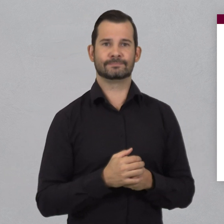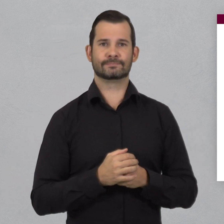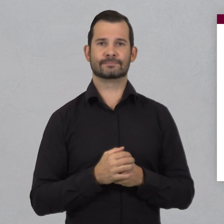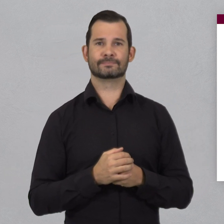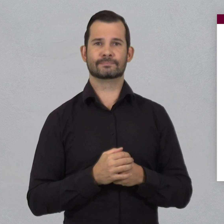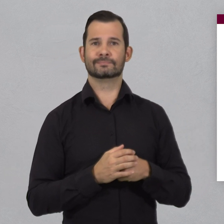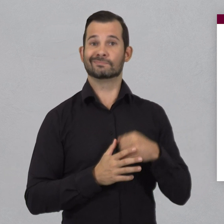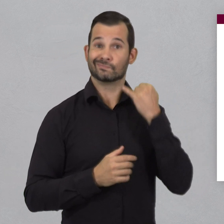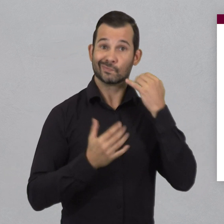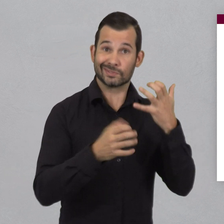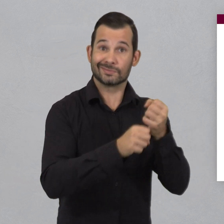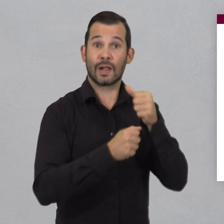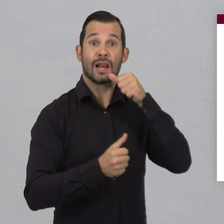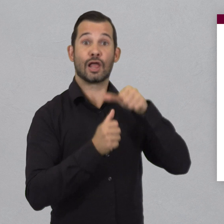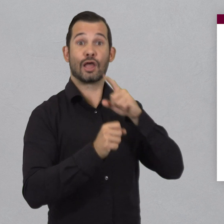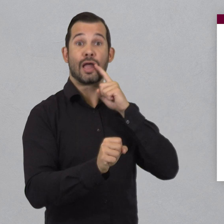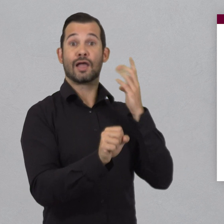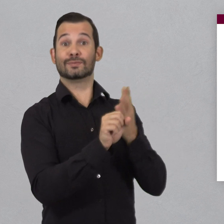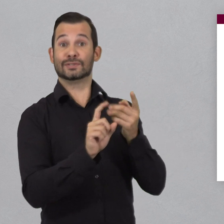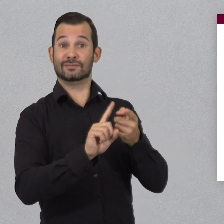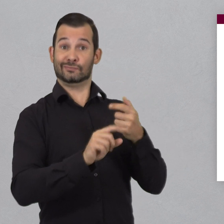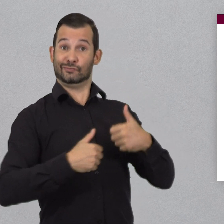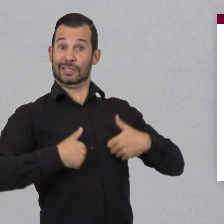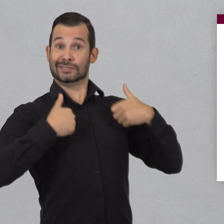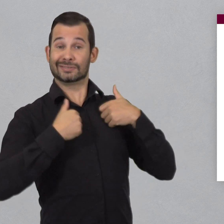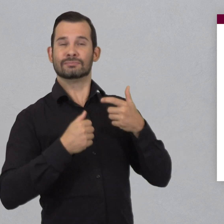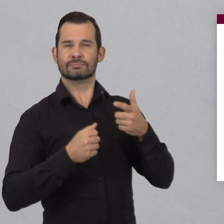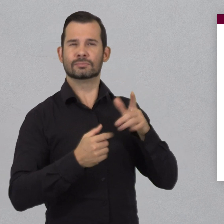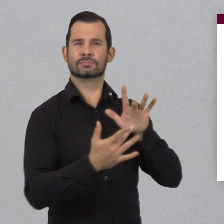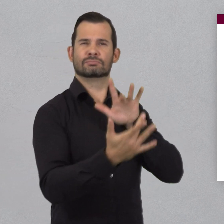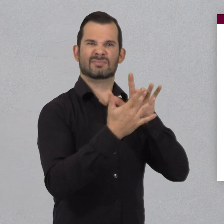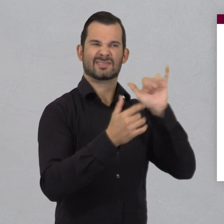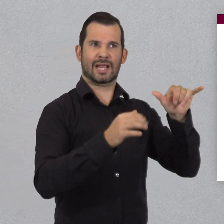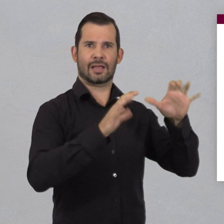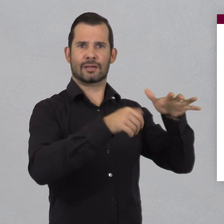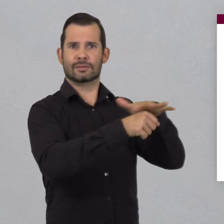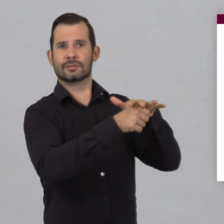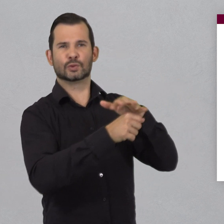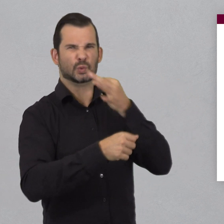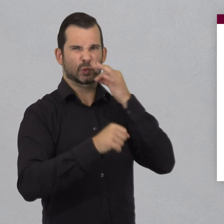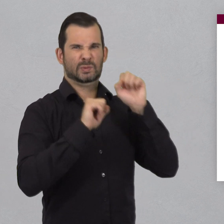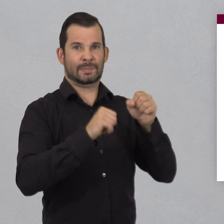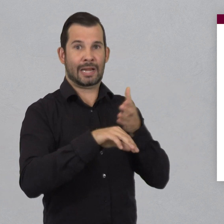To get a letter of confirmation of residence, contact the establishment as soon as possible